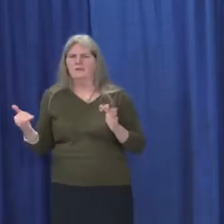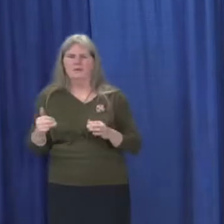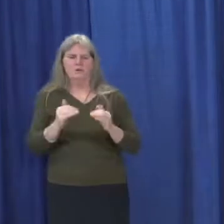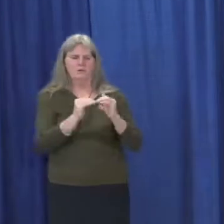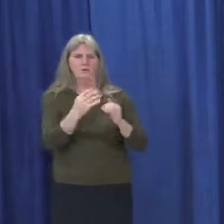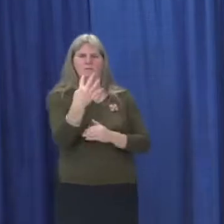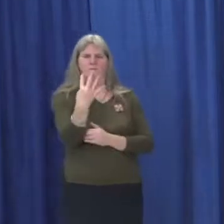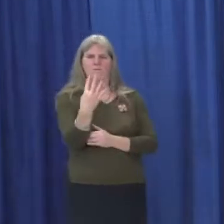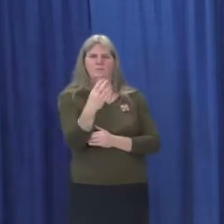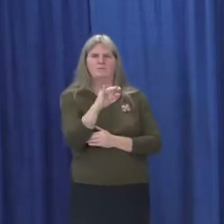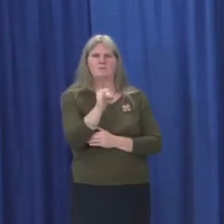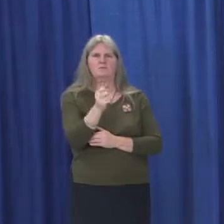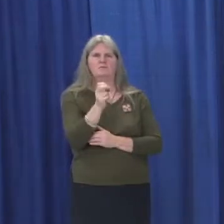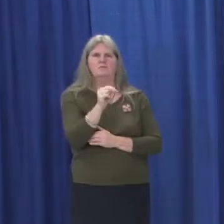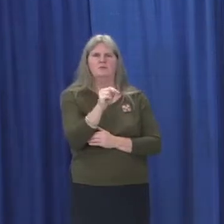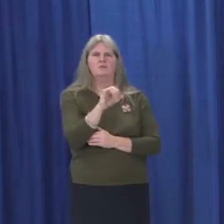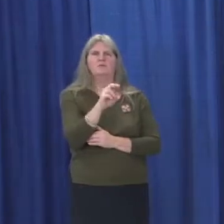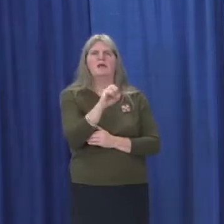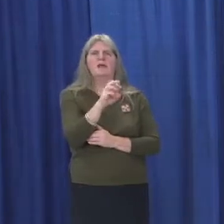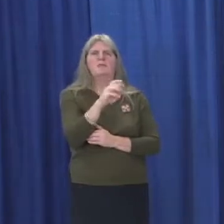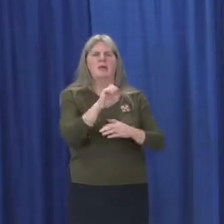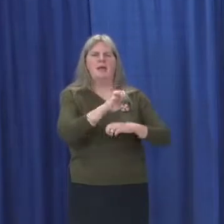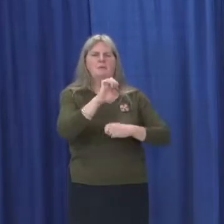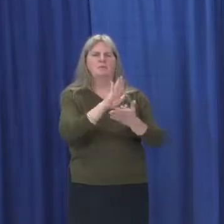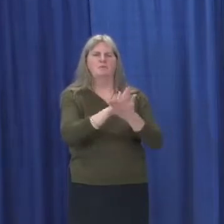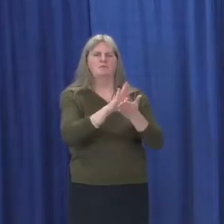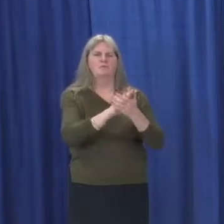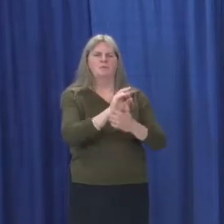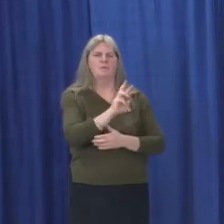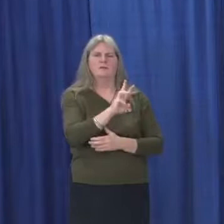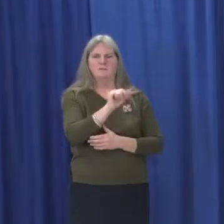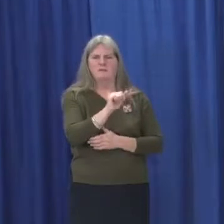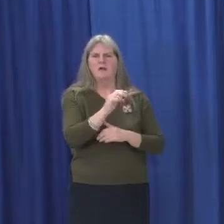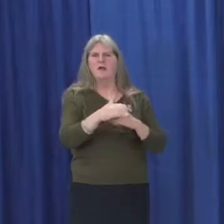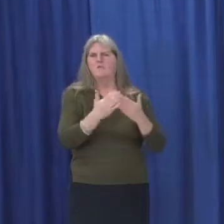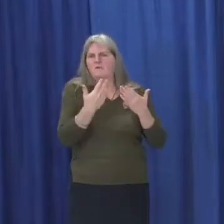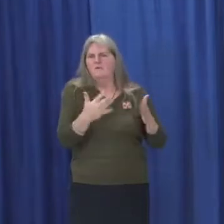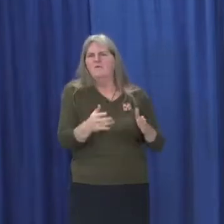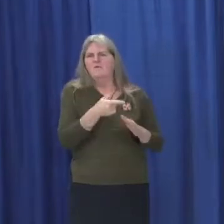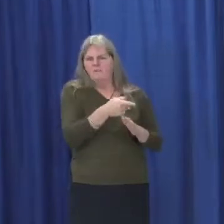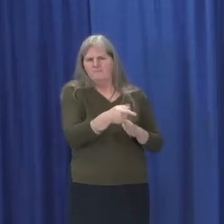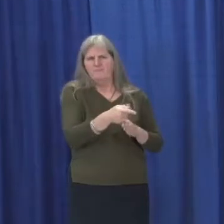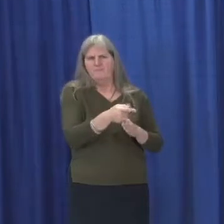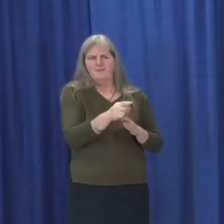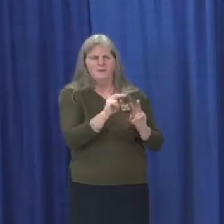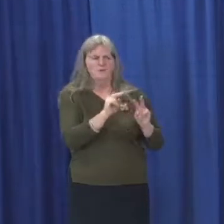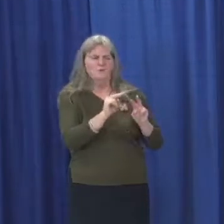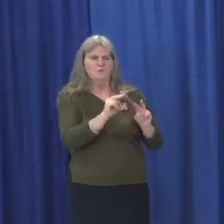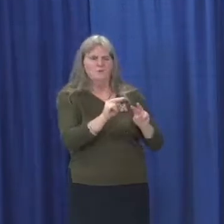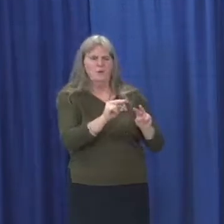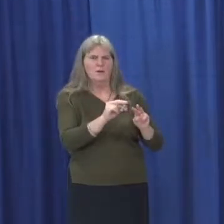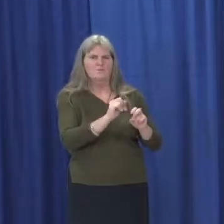Grade four Johnson Elementary School and Watson Lake school is nearing the end of their observation period from their